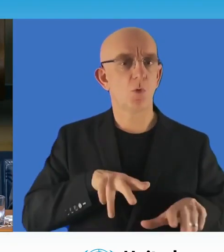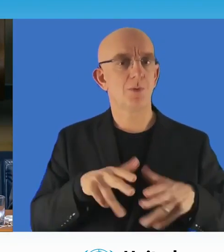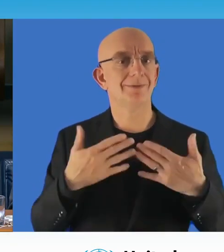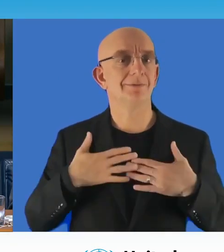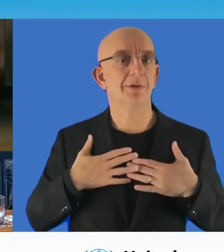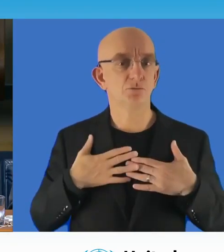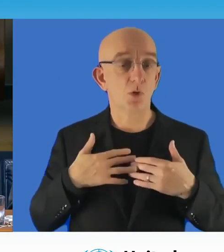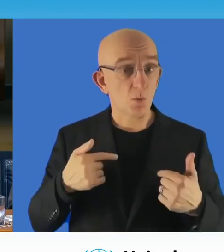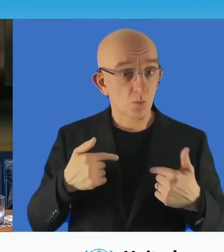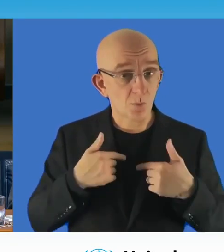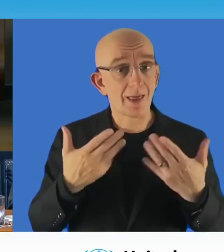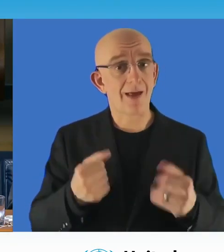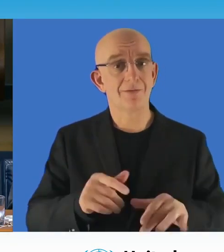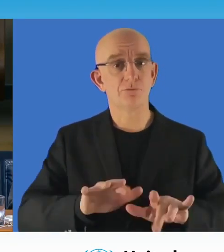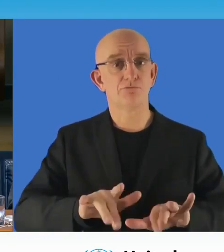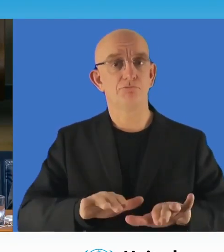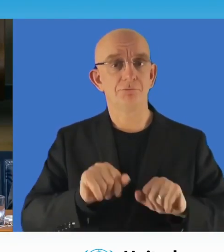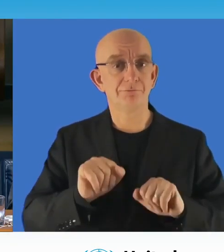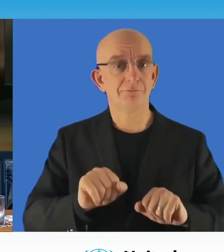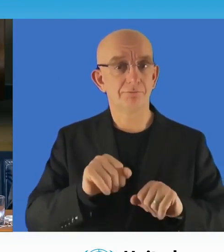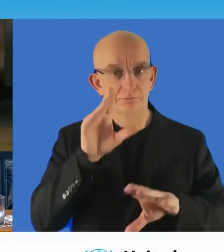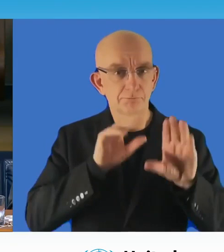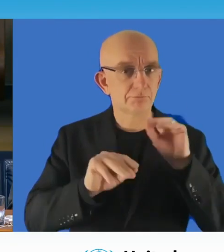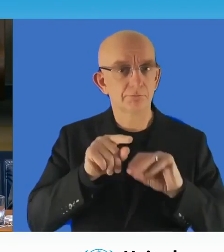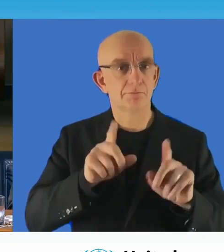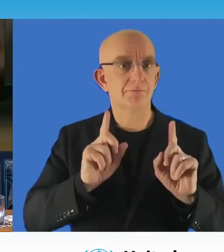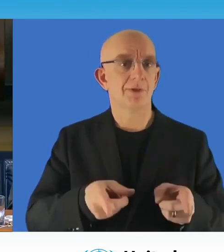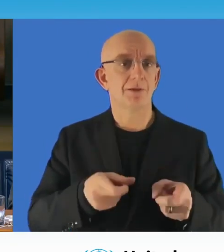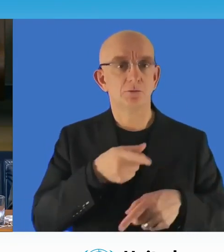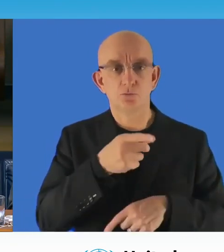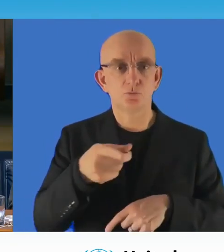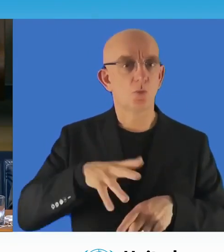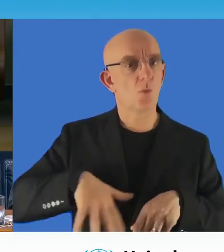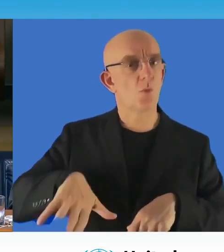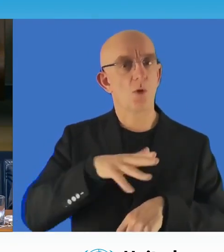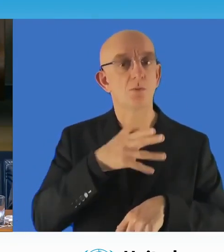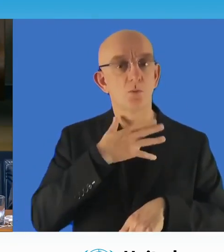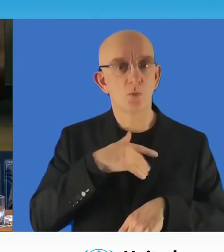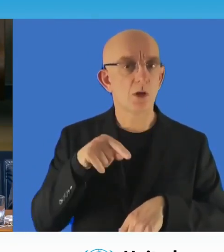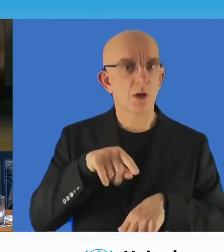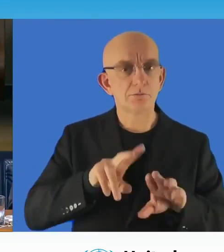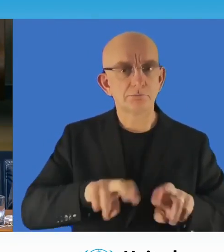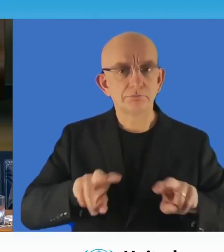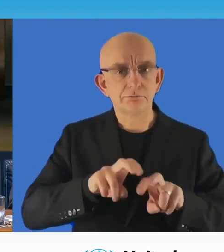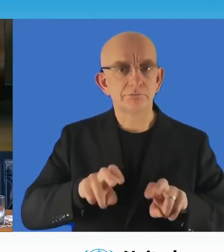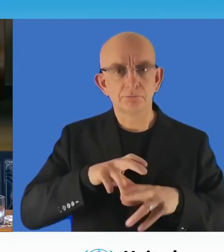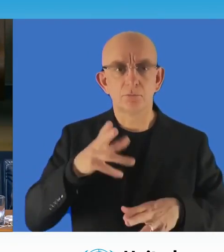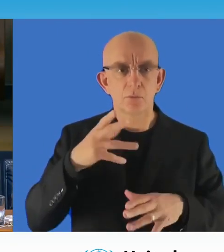inclusion we also had the Good Fortune to work with the undis team and our International training